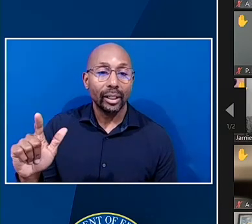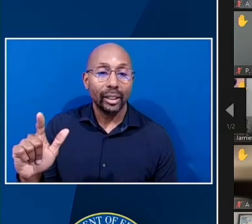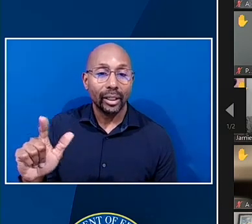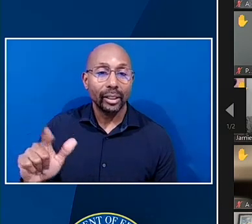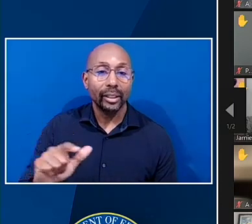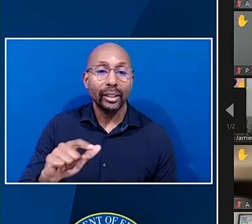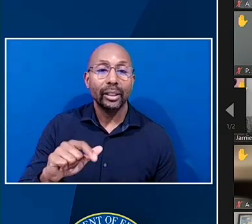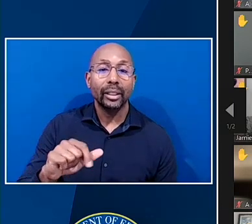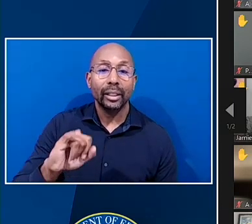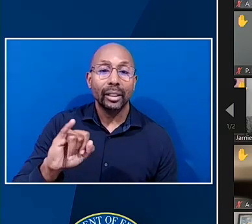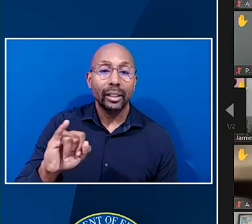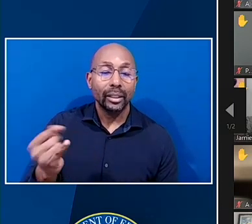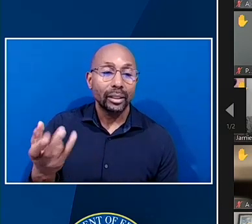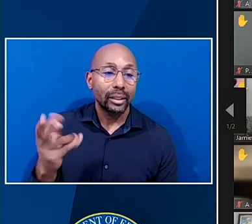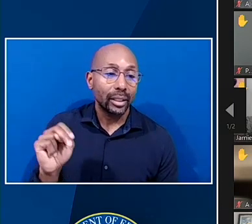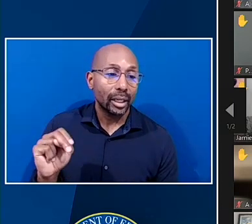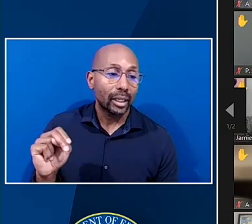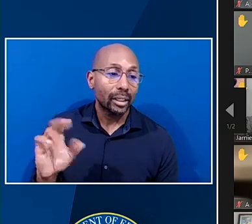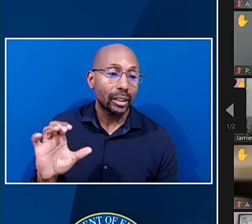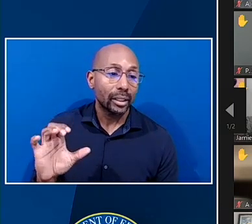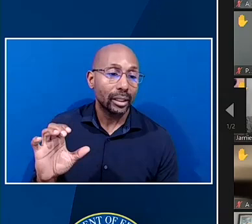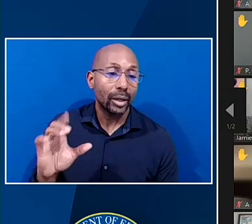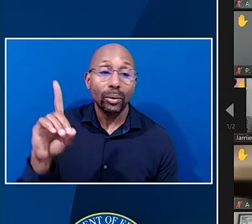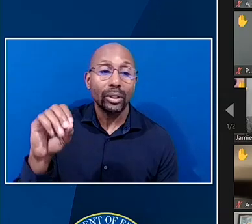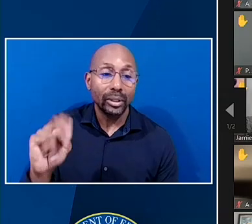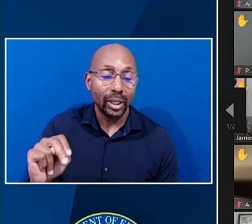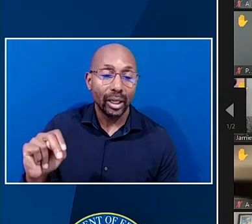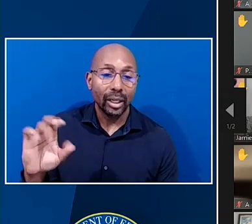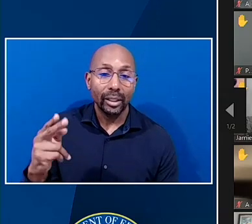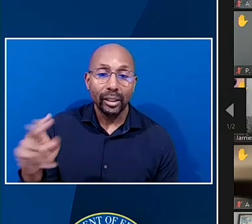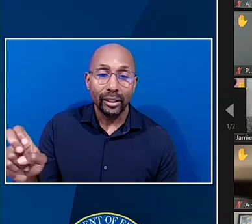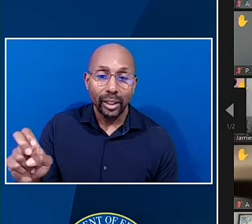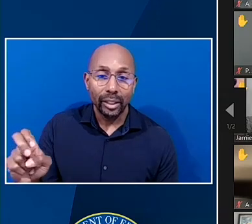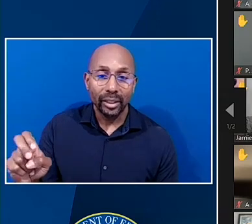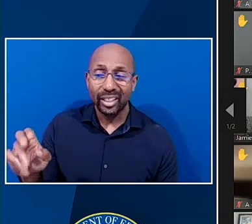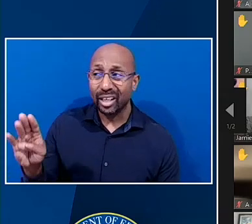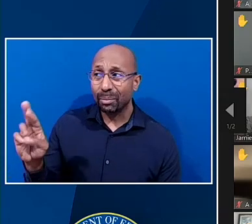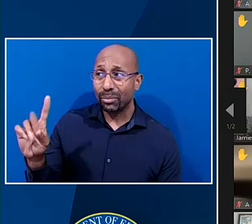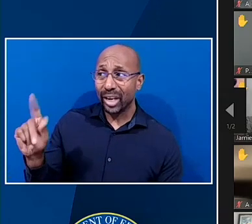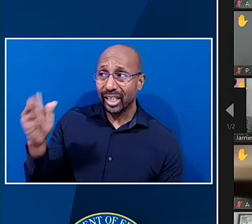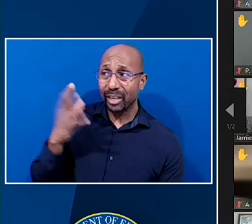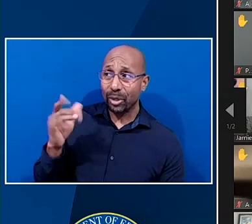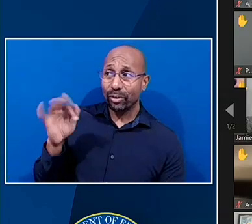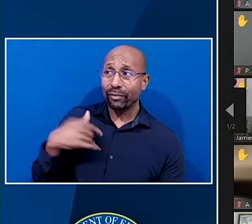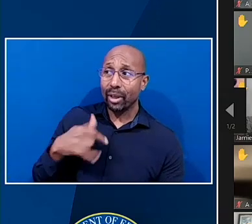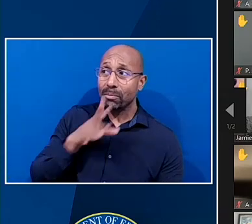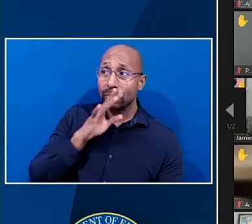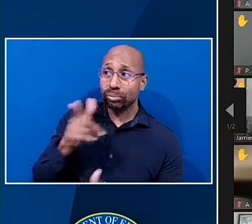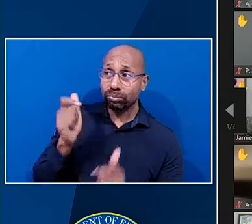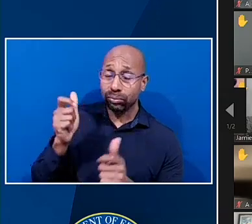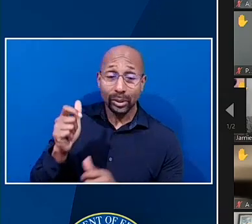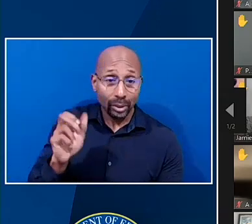Brady, Jo Blondin, Zack Goodman, Jamie